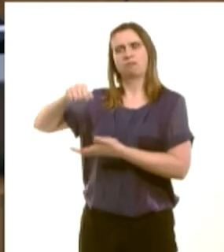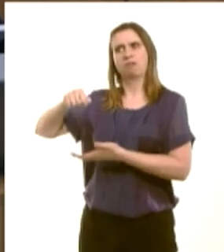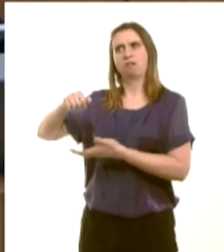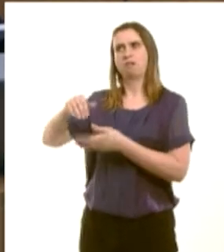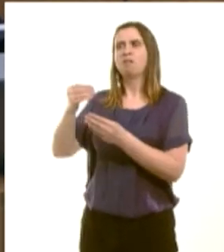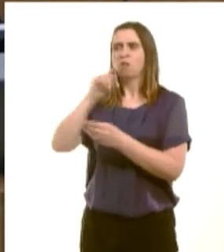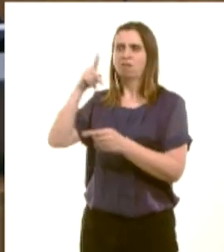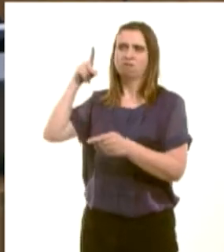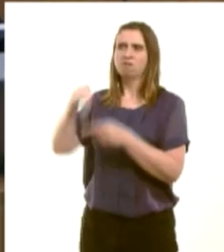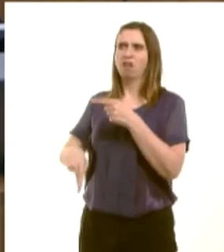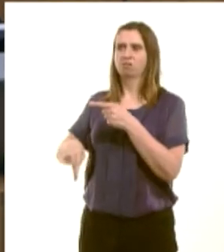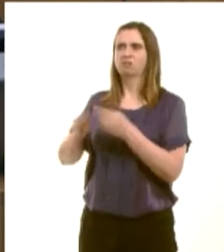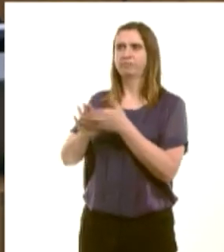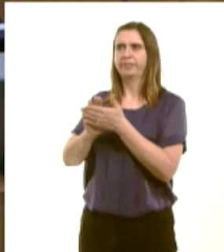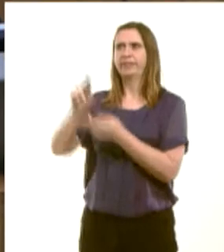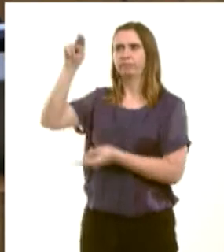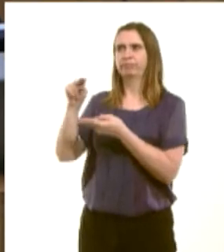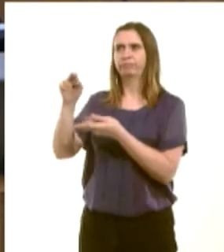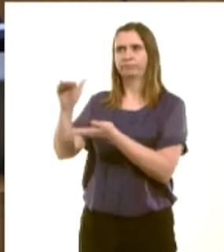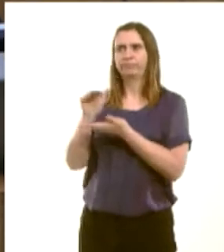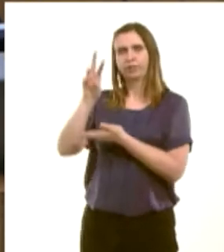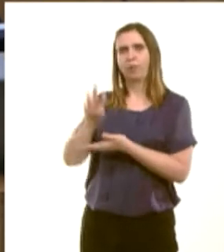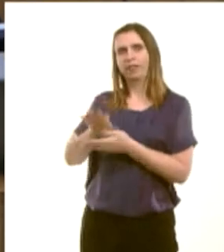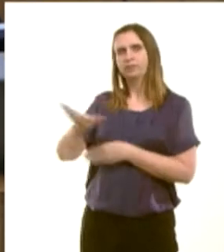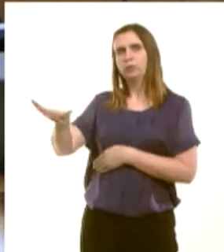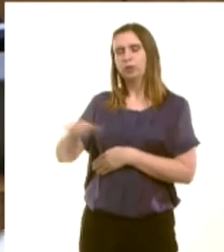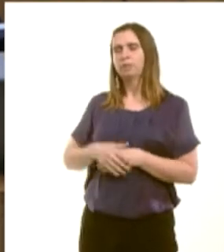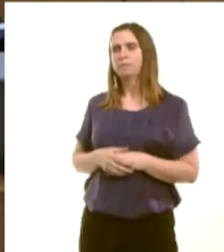cuts will be passed on to Wales in the future. Joyce Watson: Now the smoke has cleared to